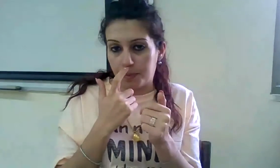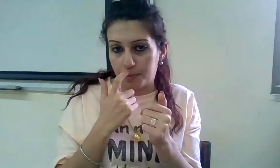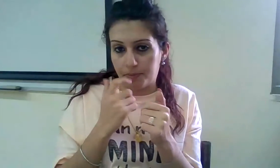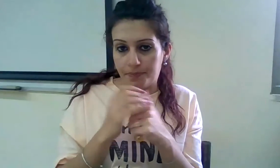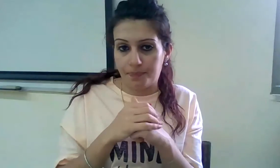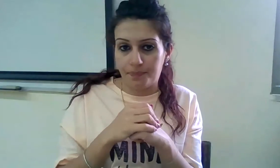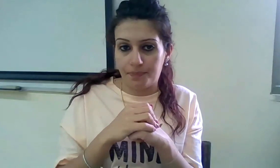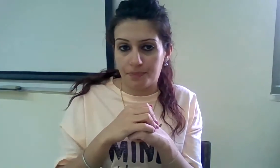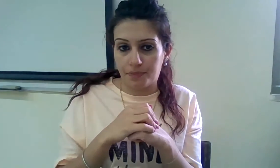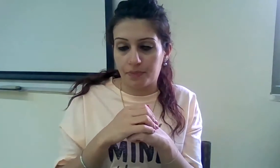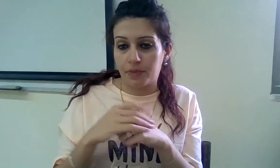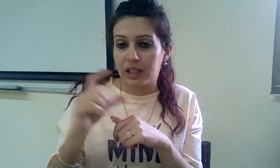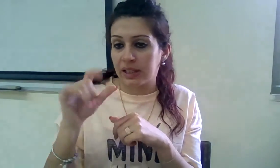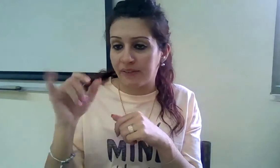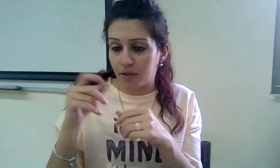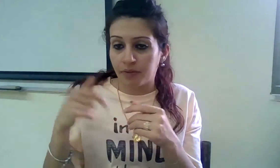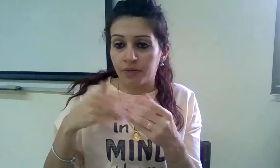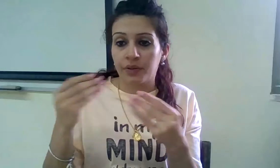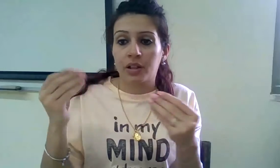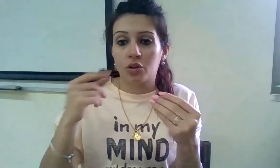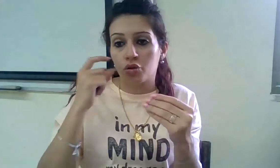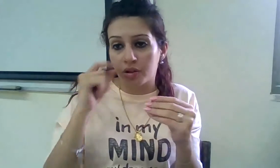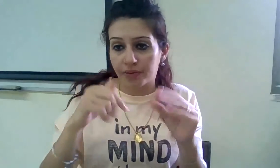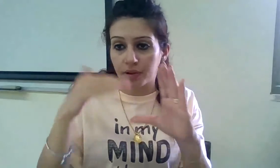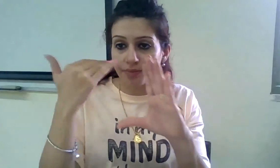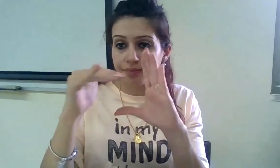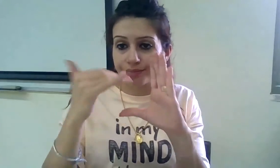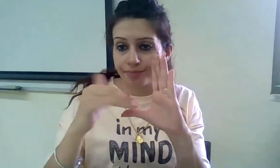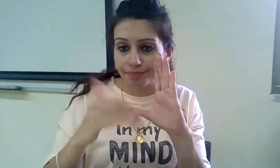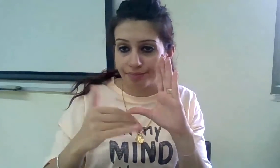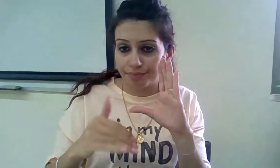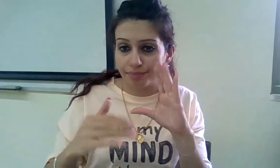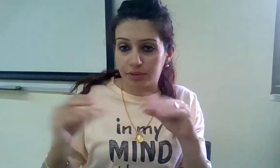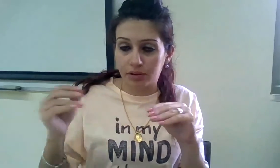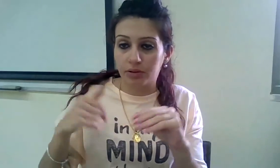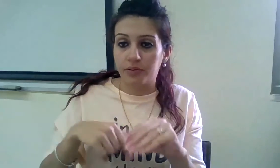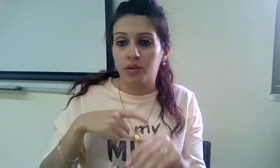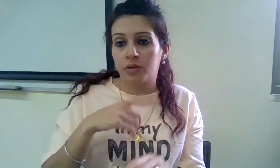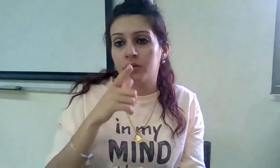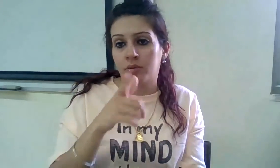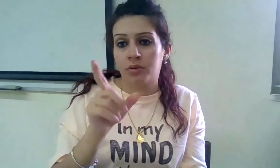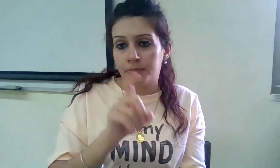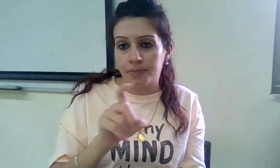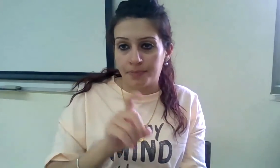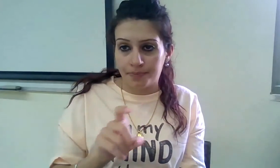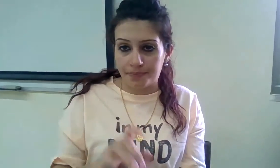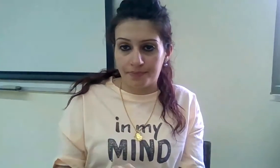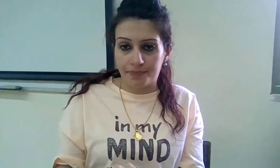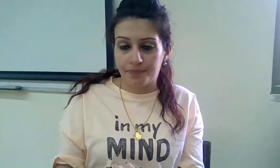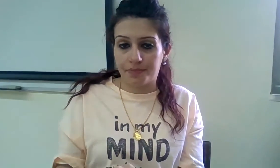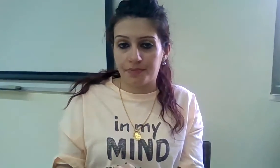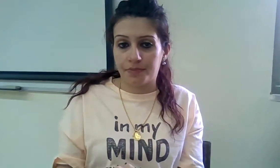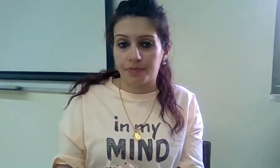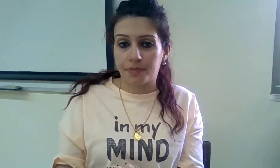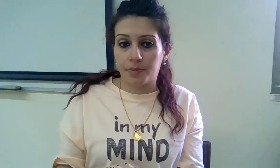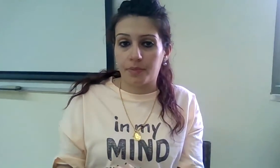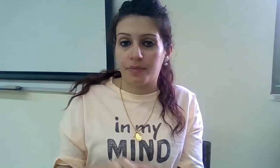And the participant gave an example, if educational activities based on particular